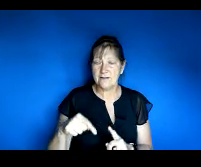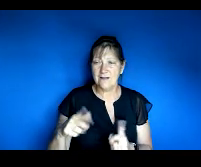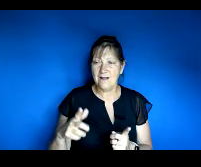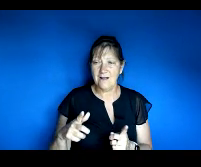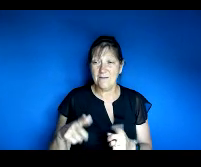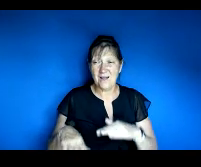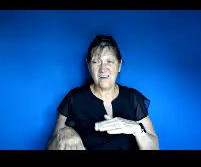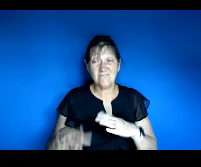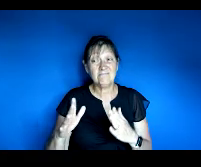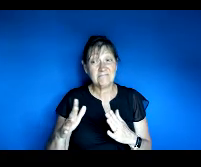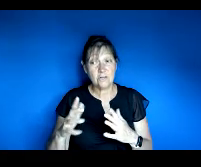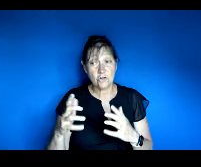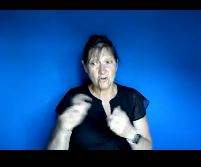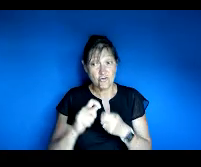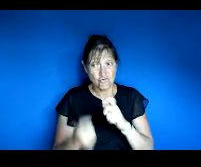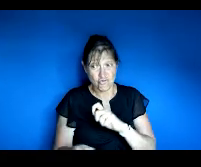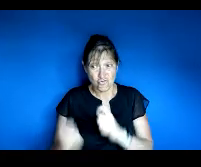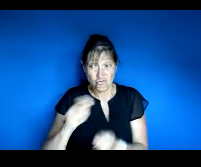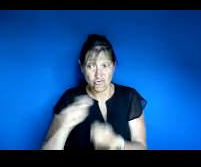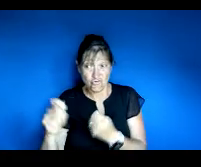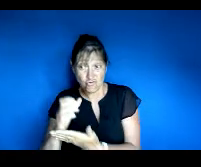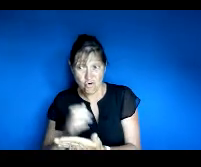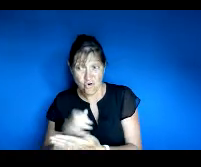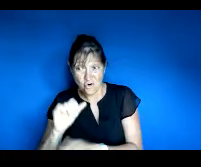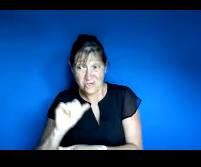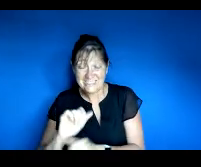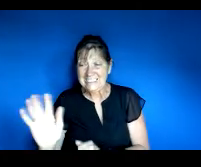we have to be really careful to make sure that our accommodations aren't an advantage.